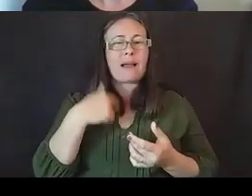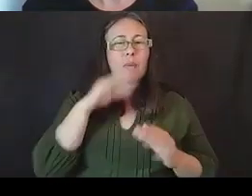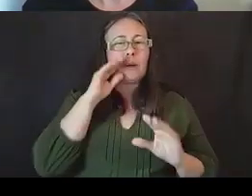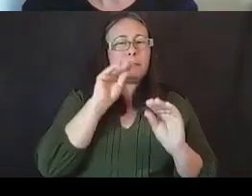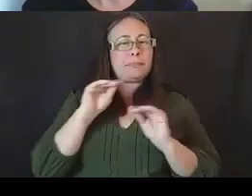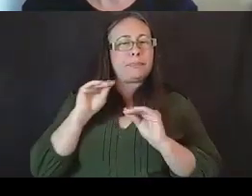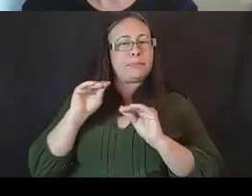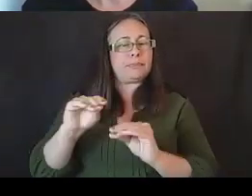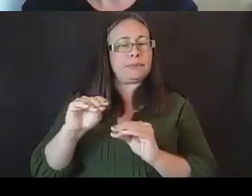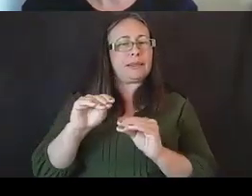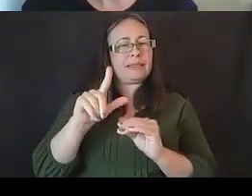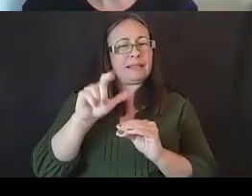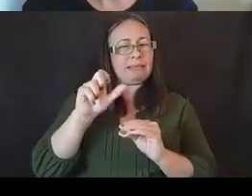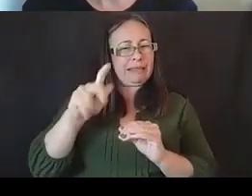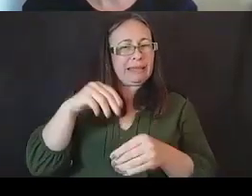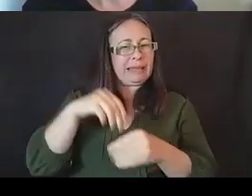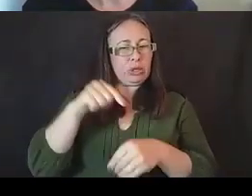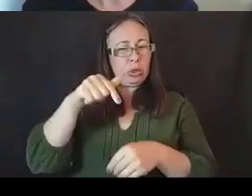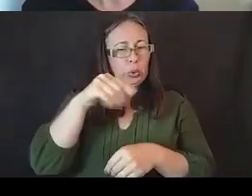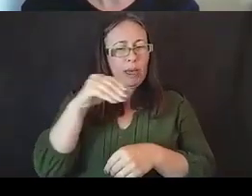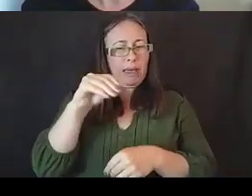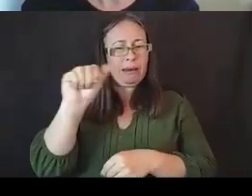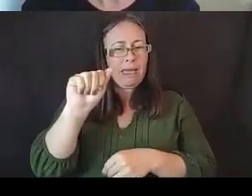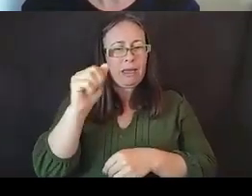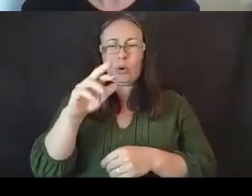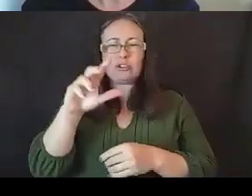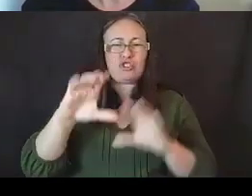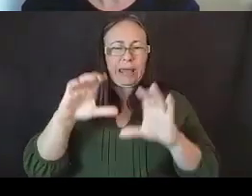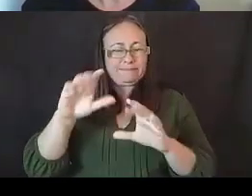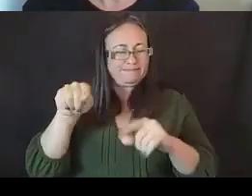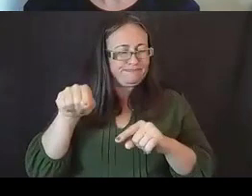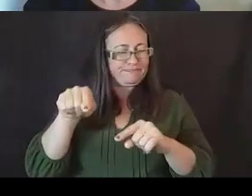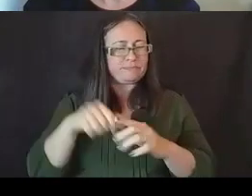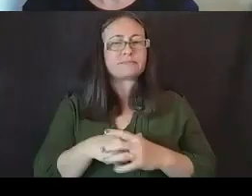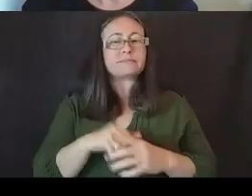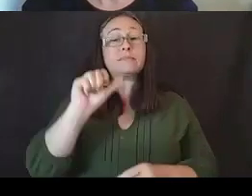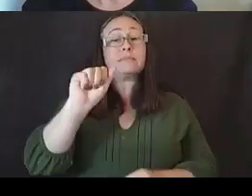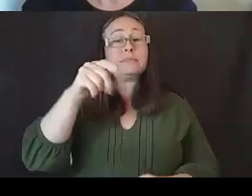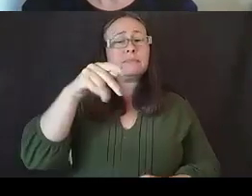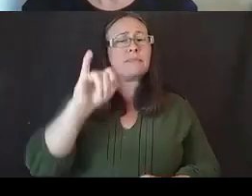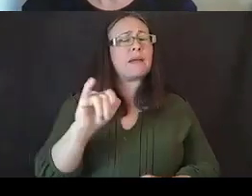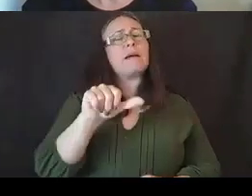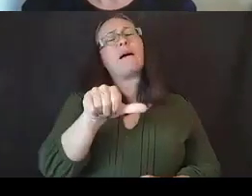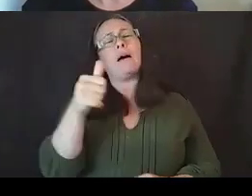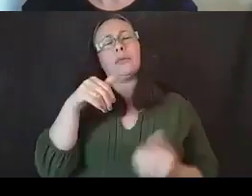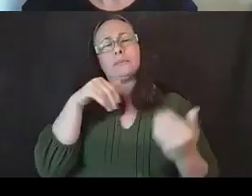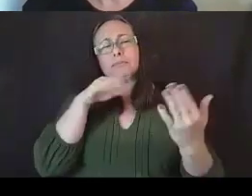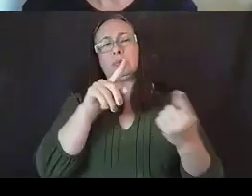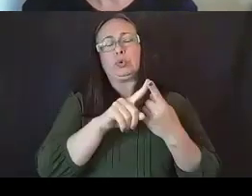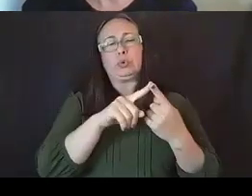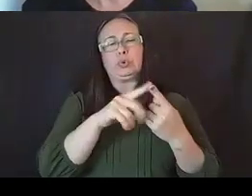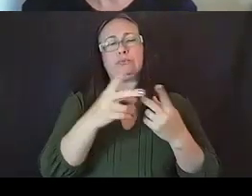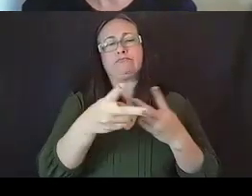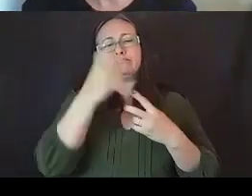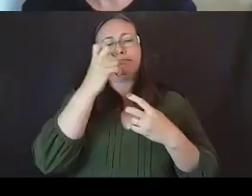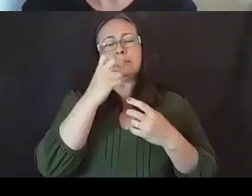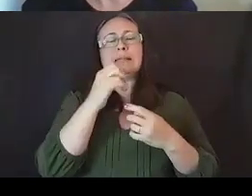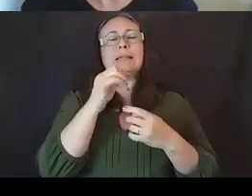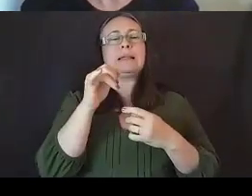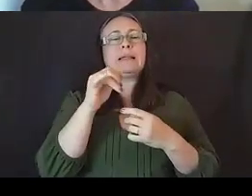and A or chat for people to look at. So the APIs another way you get this information, that's the same information in RePORTER,